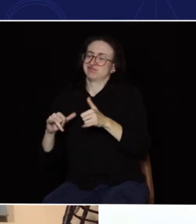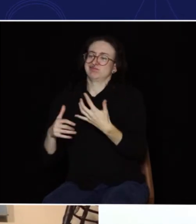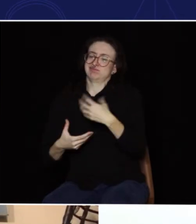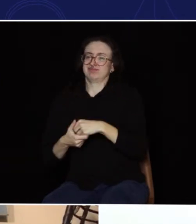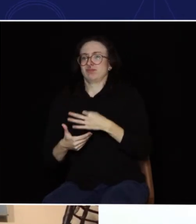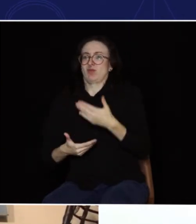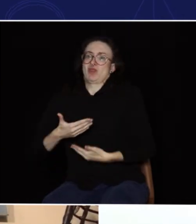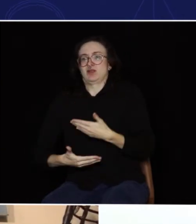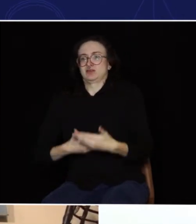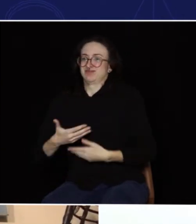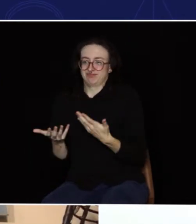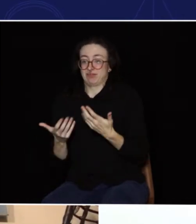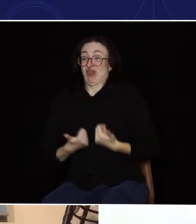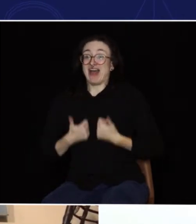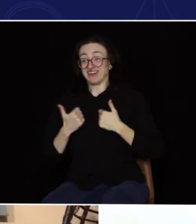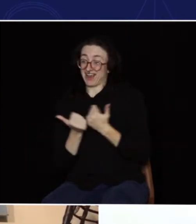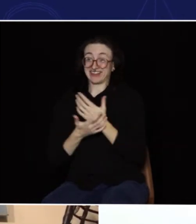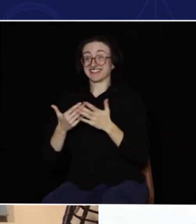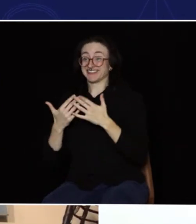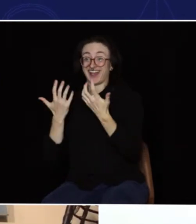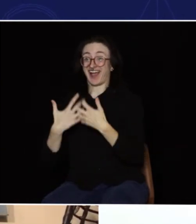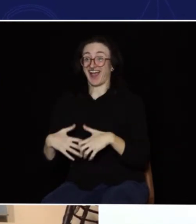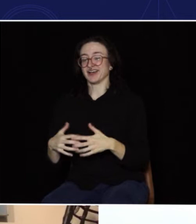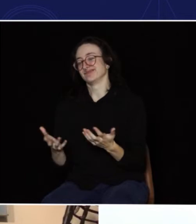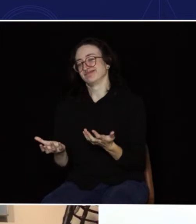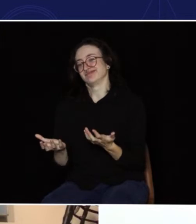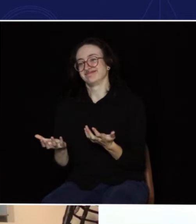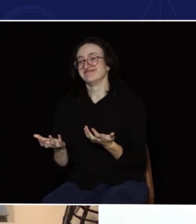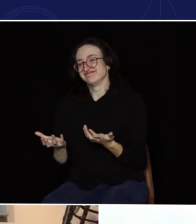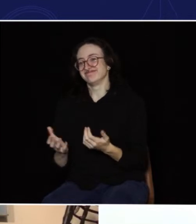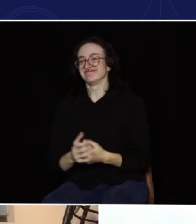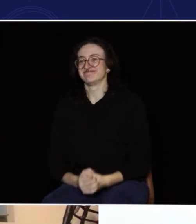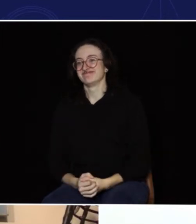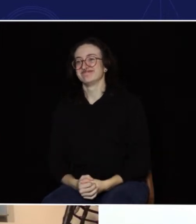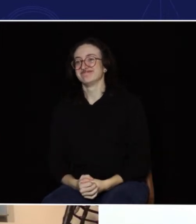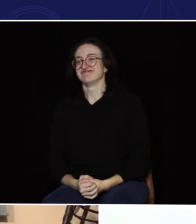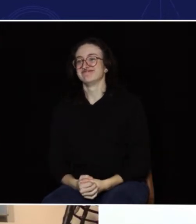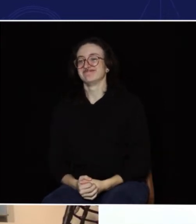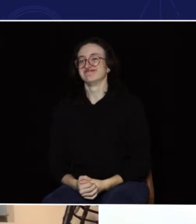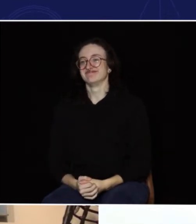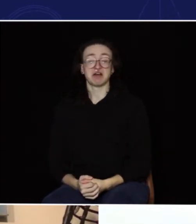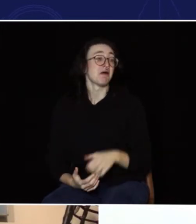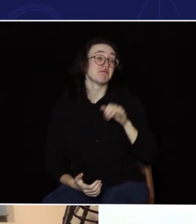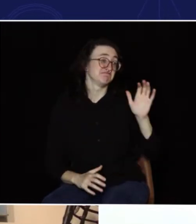though it’s hard...that’s part of the process, like, nothing comes easy in life, so, yeah.